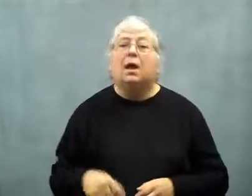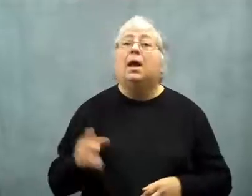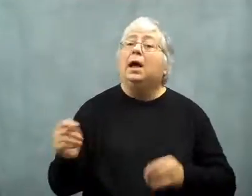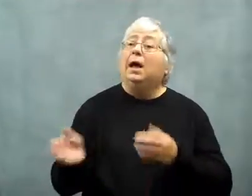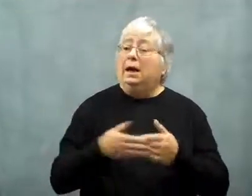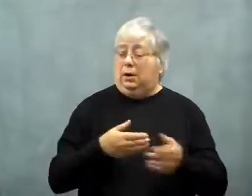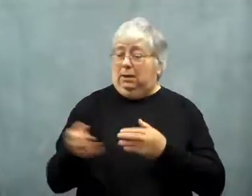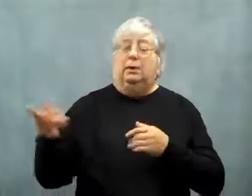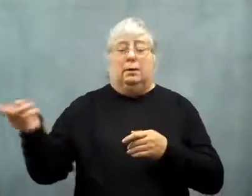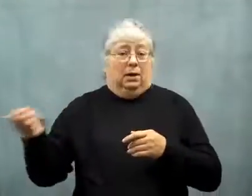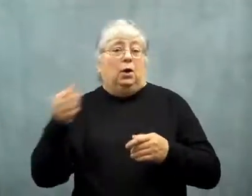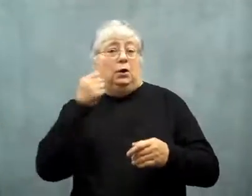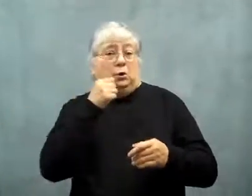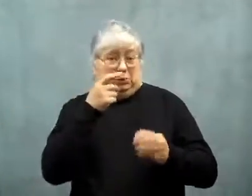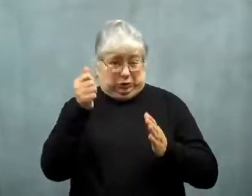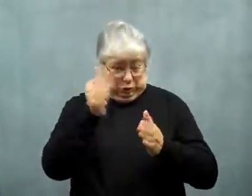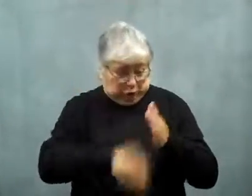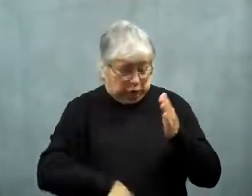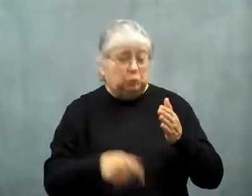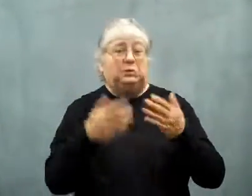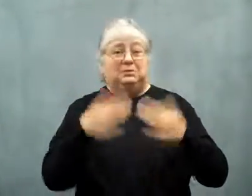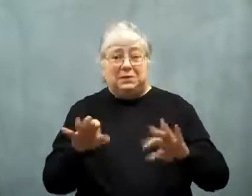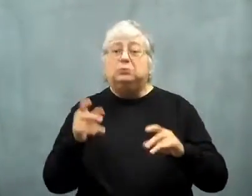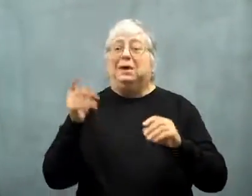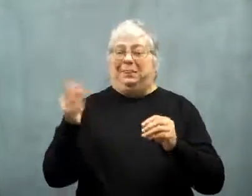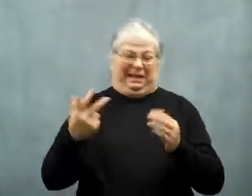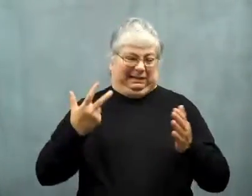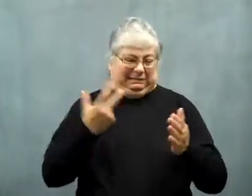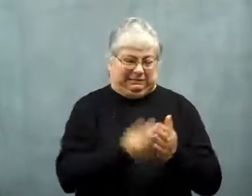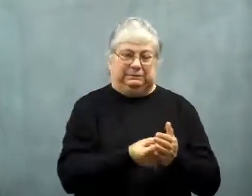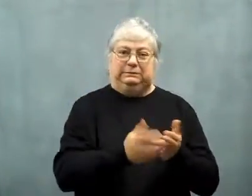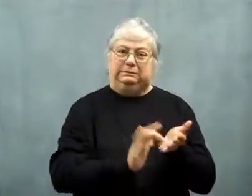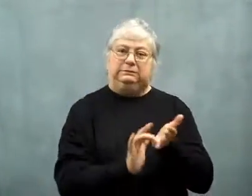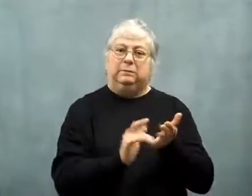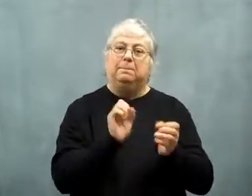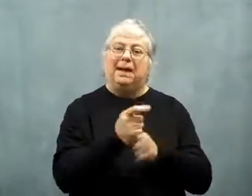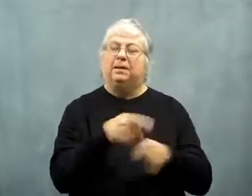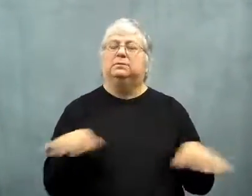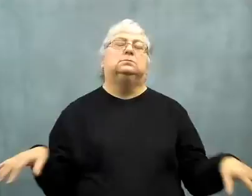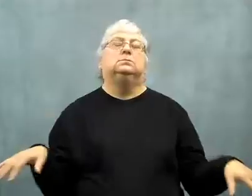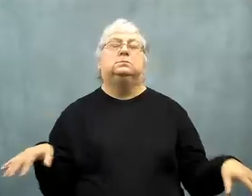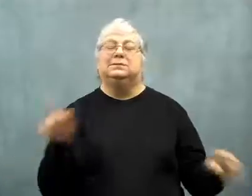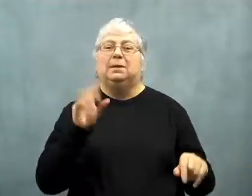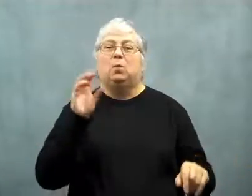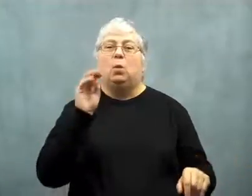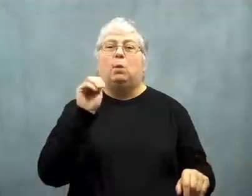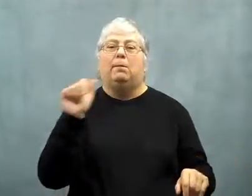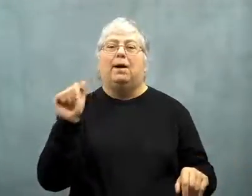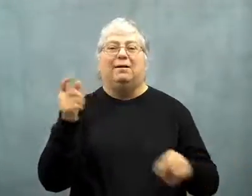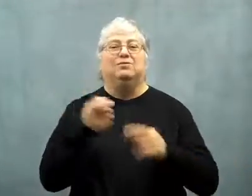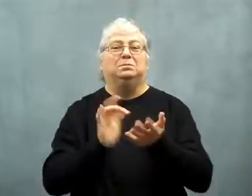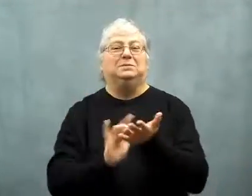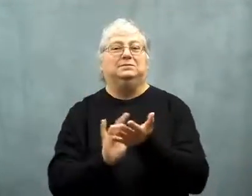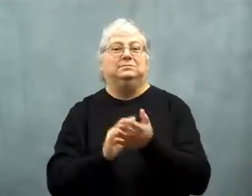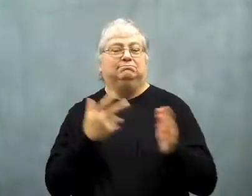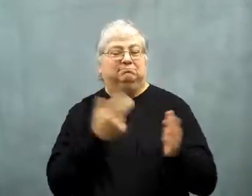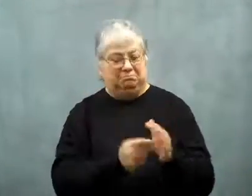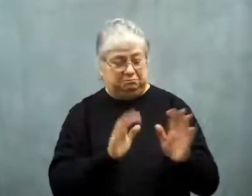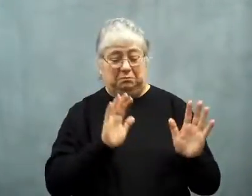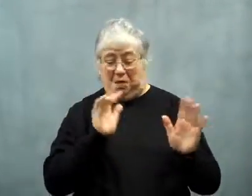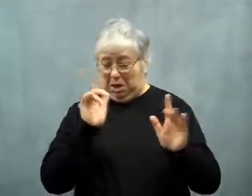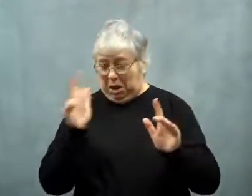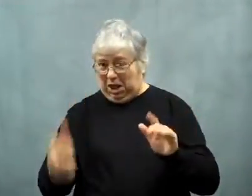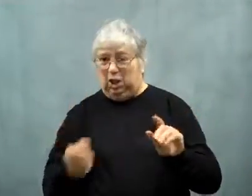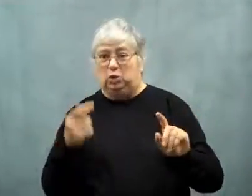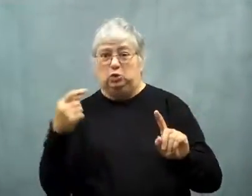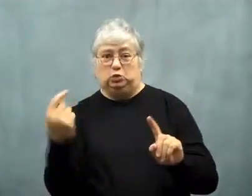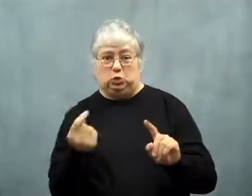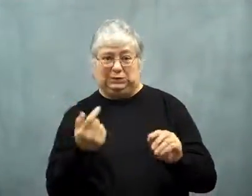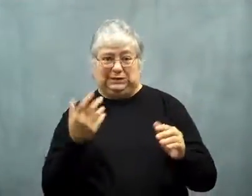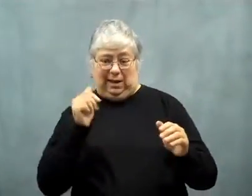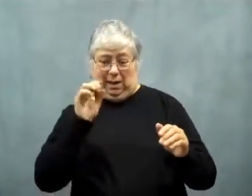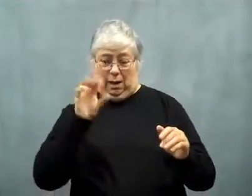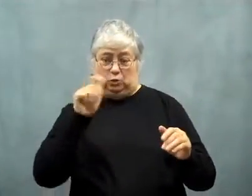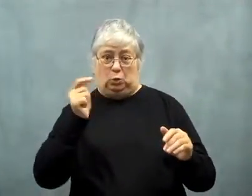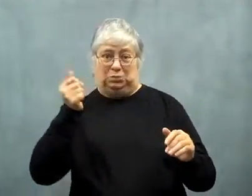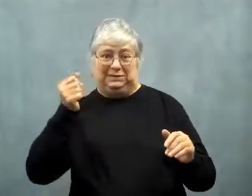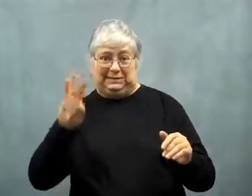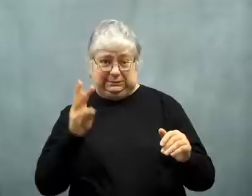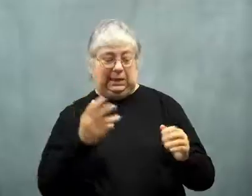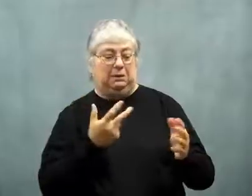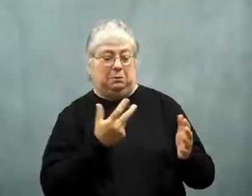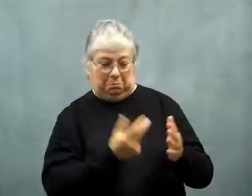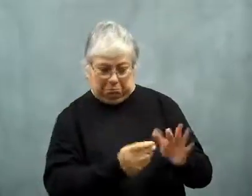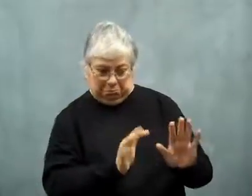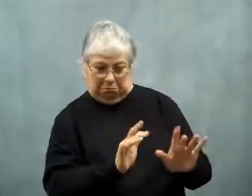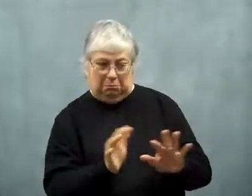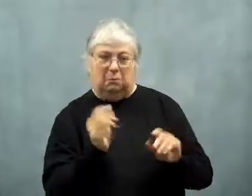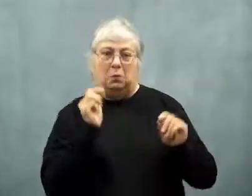After the surgery, she was put into a medically induced coma.